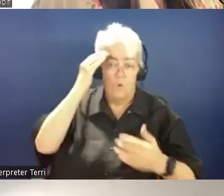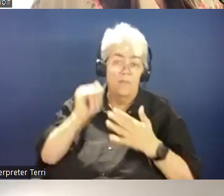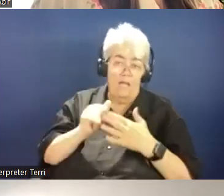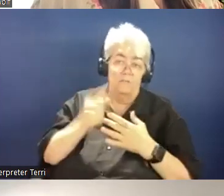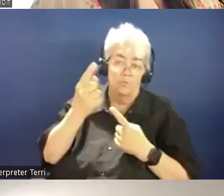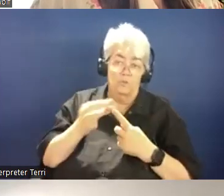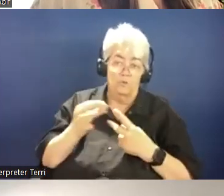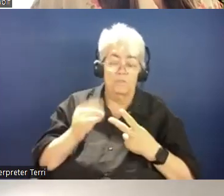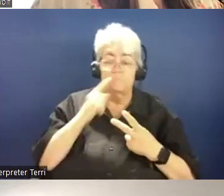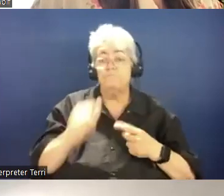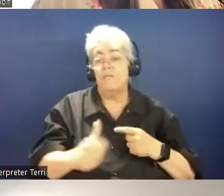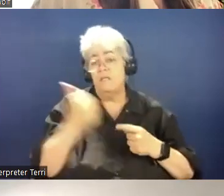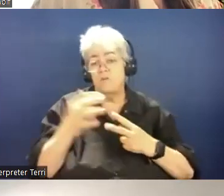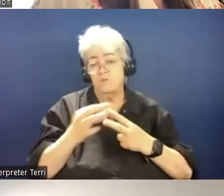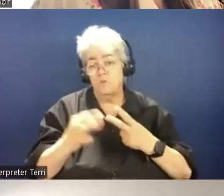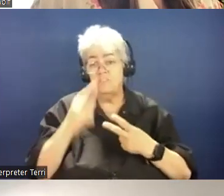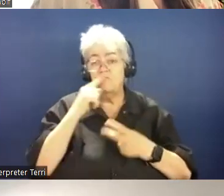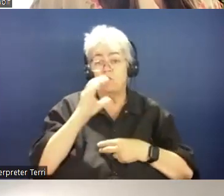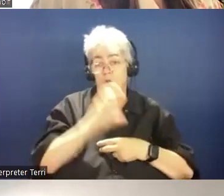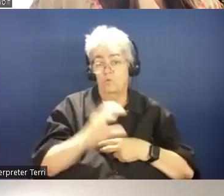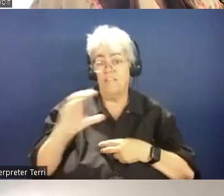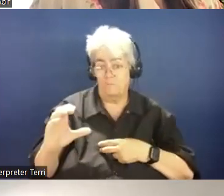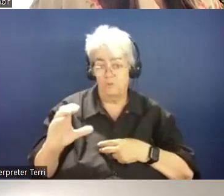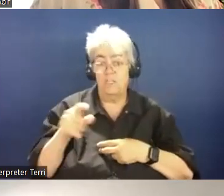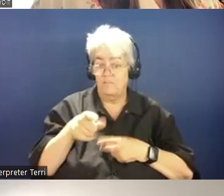the option for closed captioning. So if you would like to turn that on at the bottom of your screen,